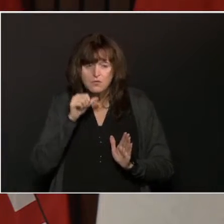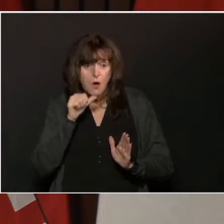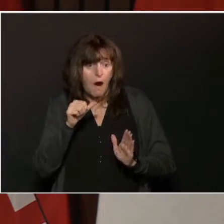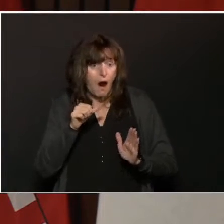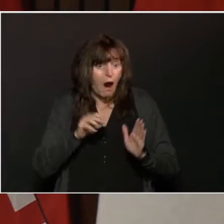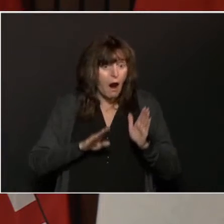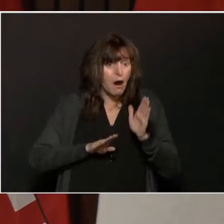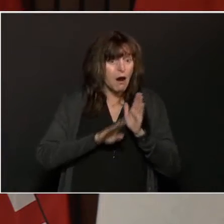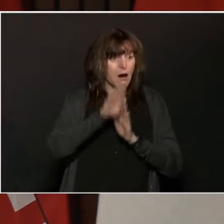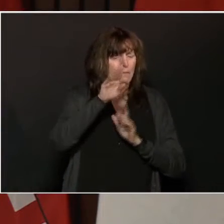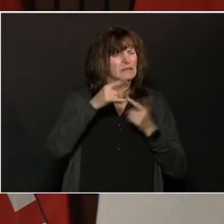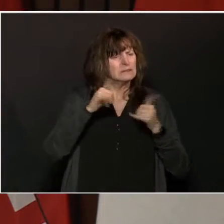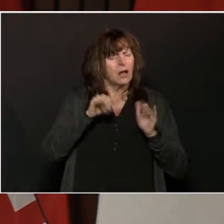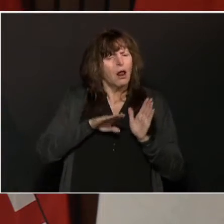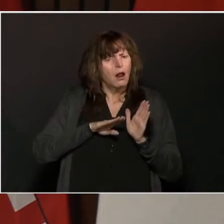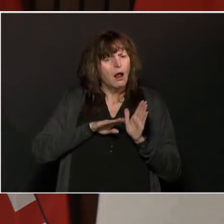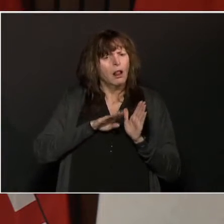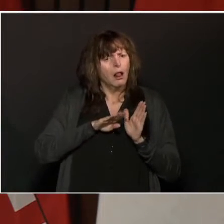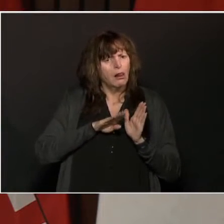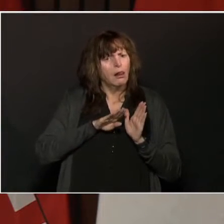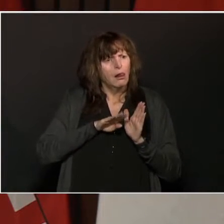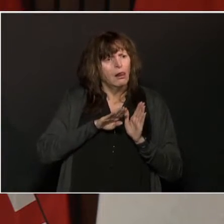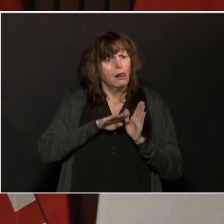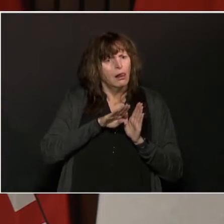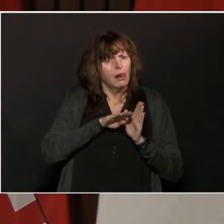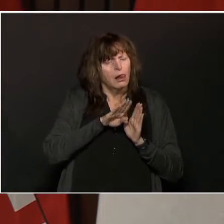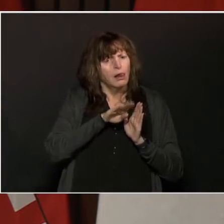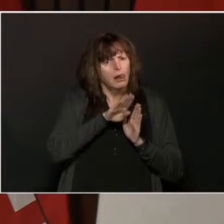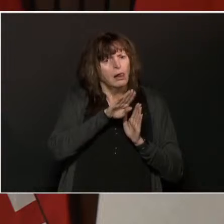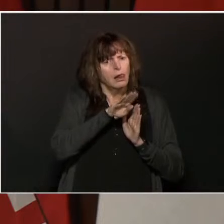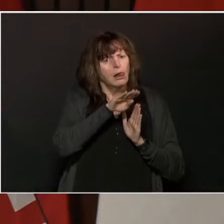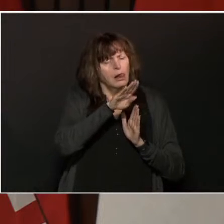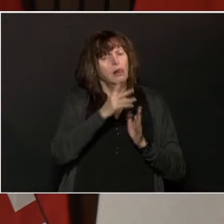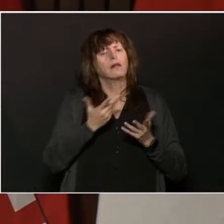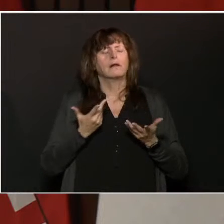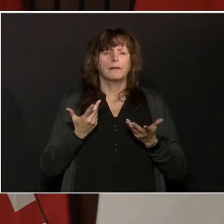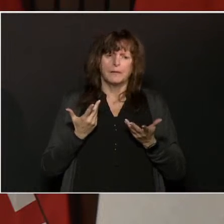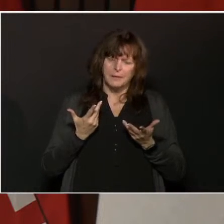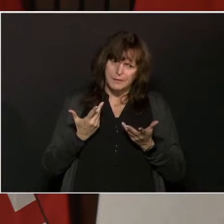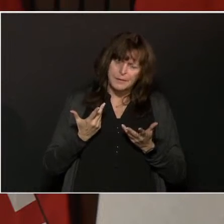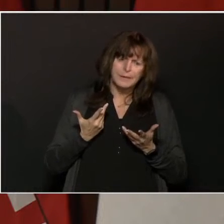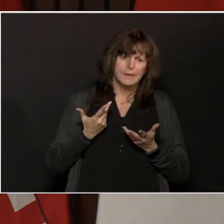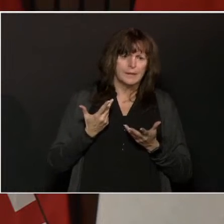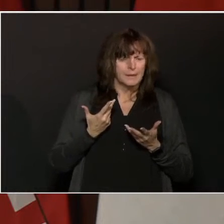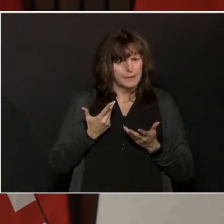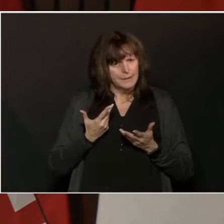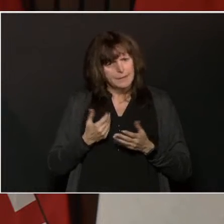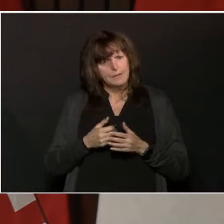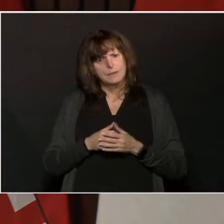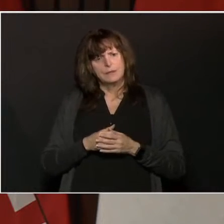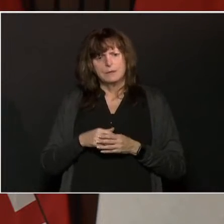OVERALL MORTALITY CONTINUE TO INCREASE AS WELL INCREASE AS WELL WHEN WE LAST TALKED INCREASE AS WELL WHEN WE LAST TALKED ABOUT INCREASE AS WELL WHEN WE LAST TALKED ABOUT MORTALITY